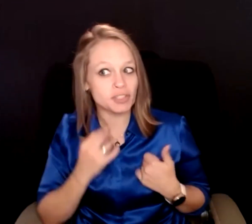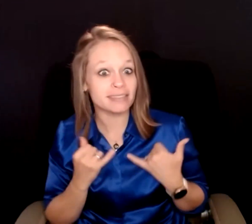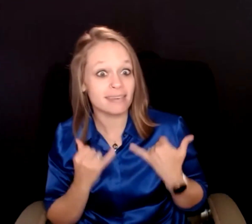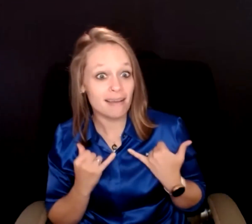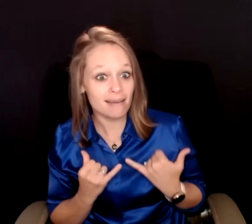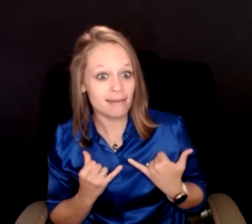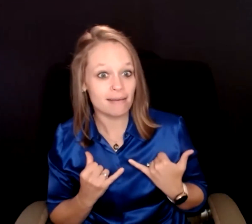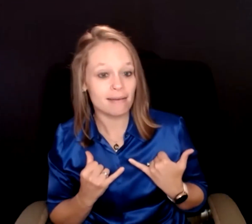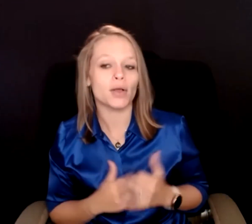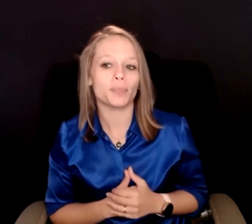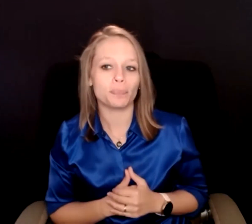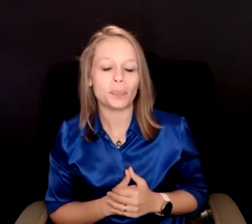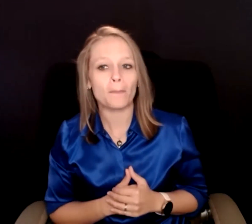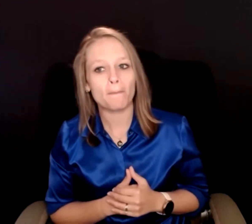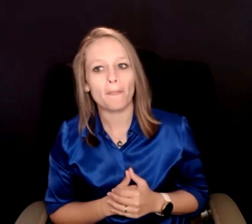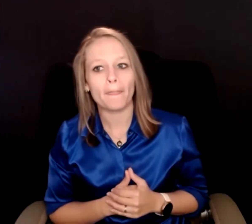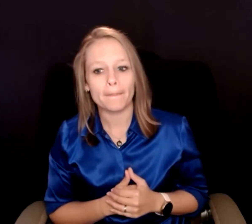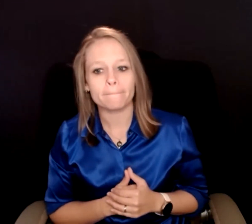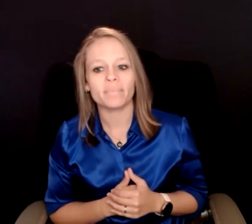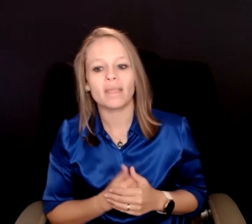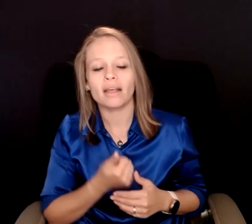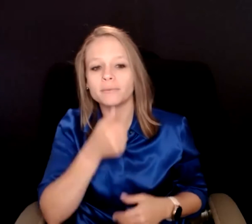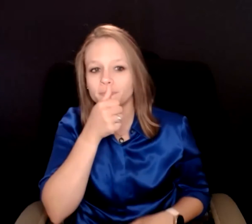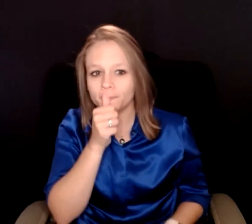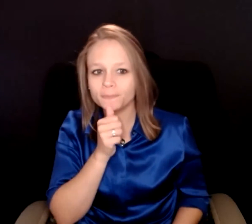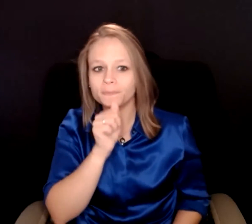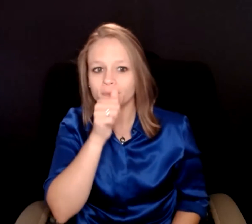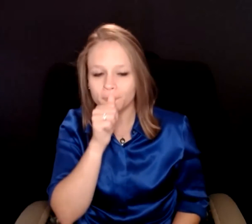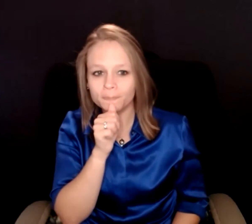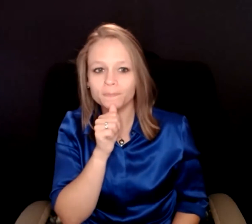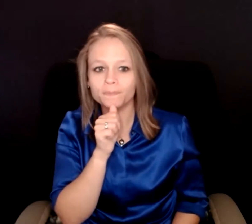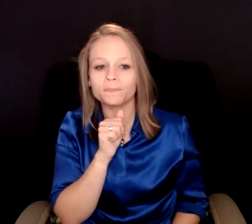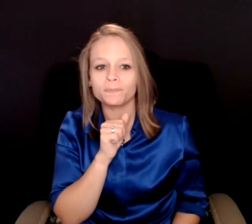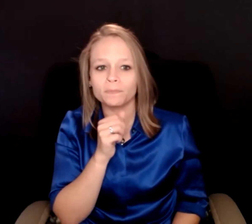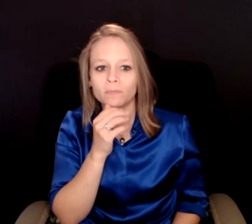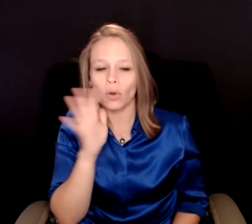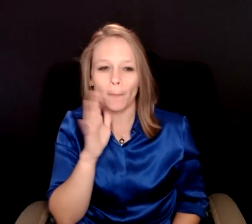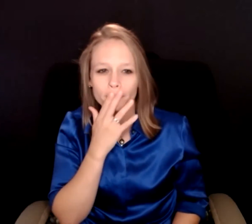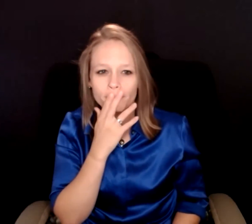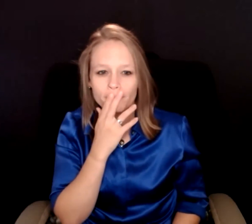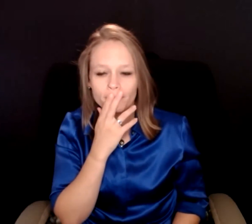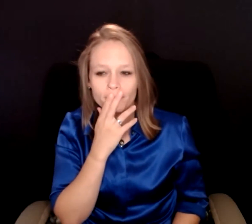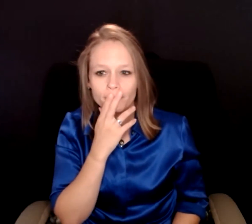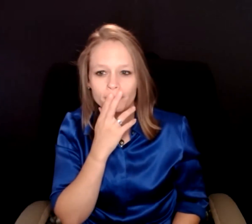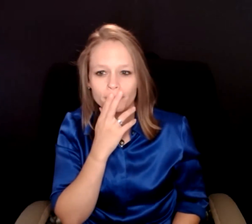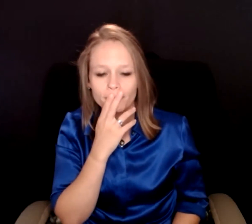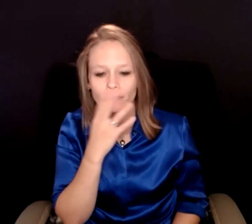Is – the patient's – kind of like doctor Anderson said.